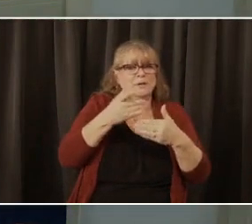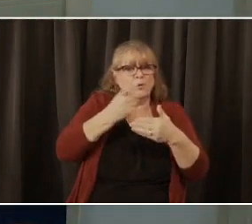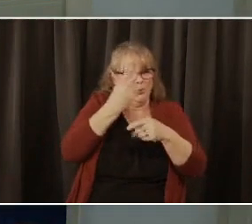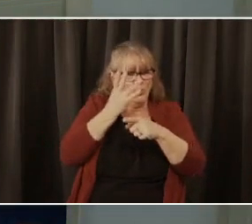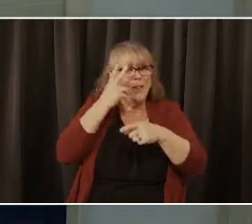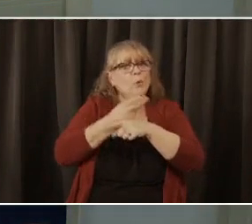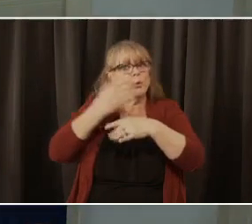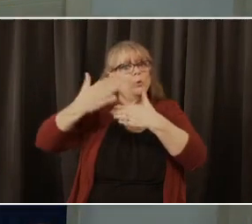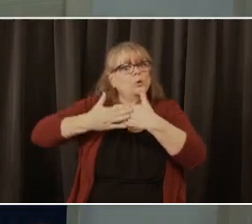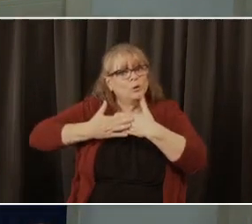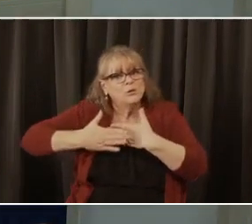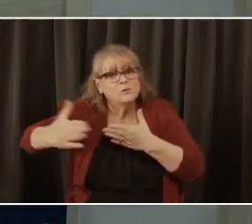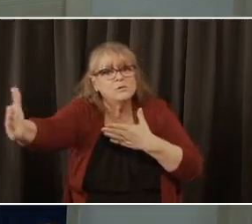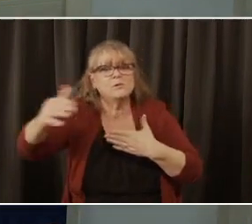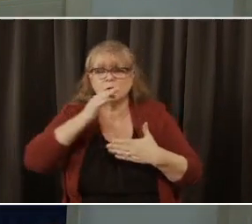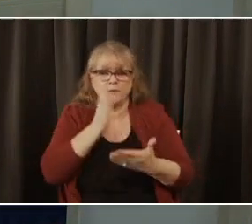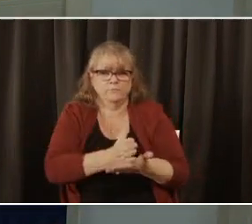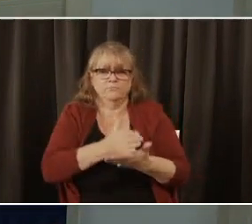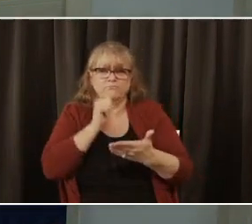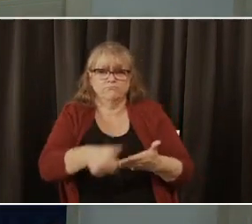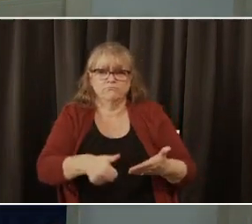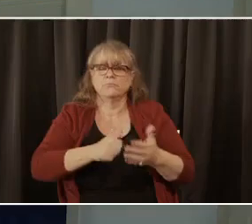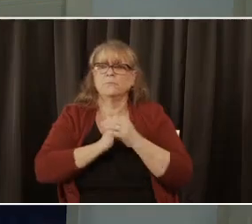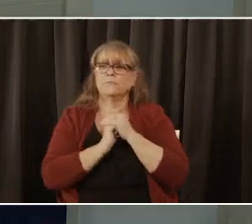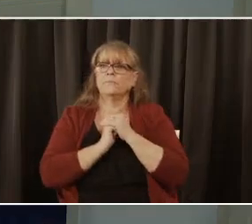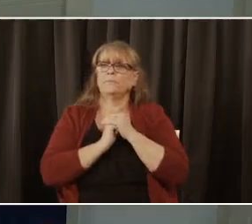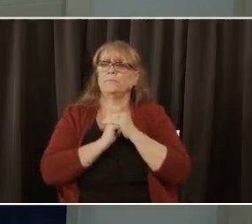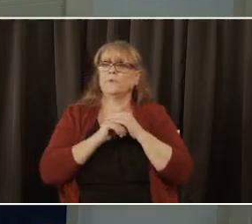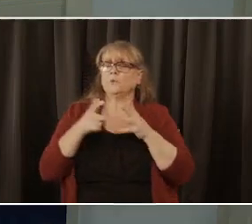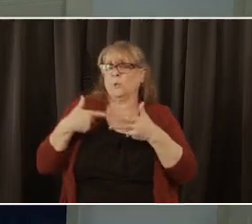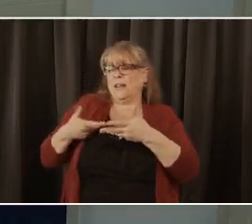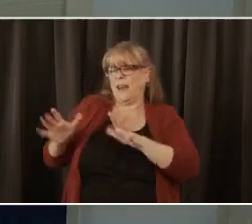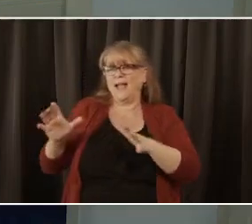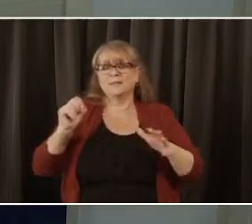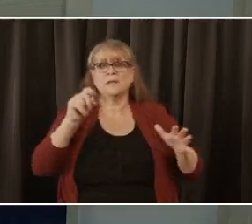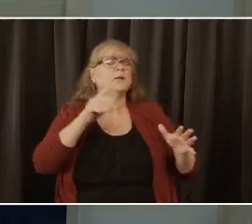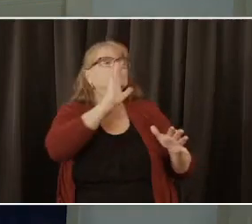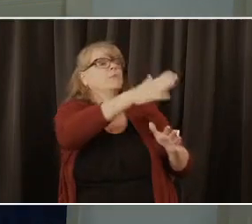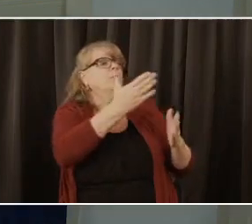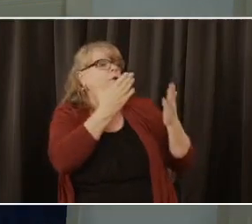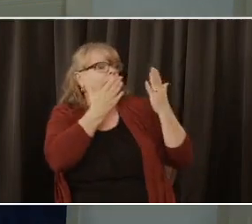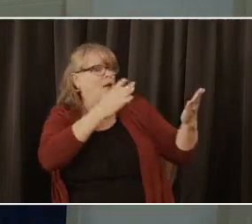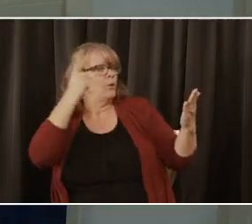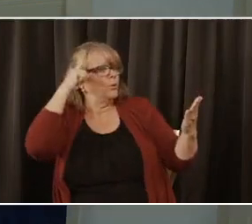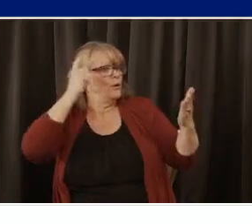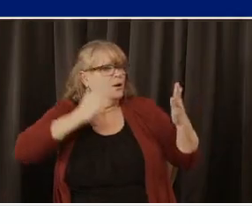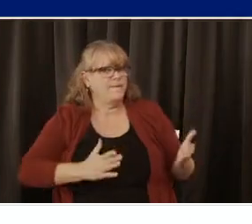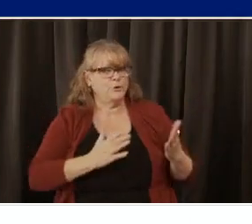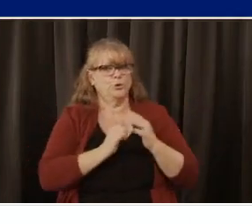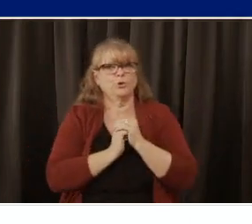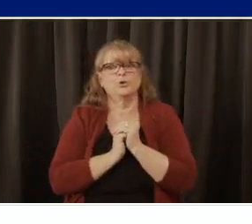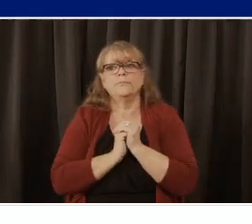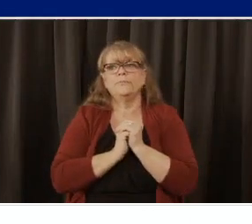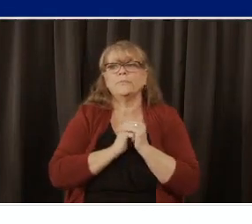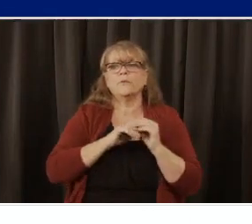I'm going to walk you through where we were 13 months ago regarding our stockpile and where we